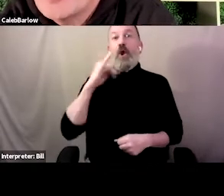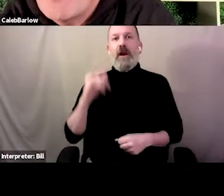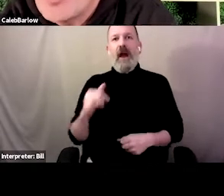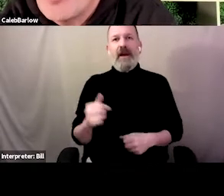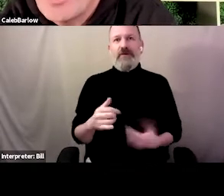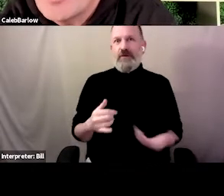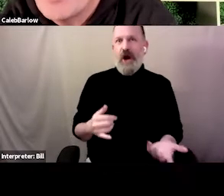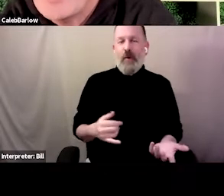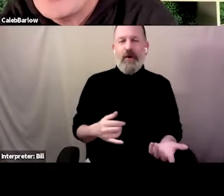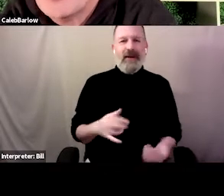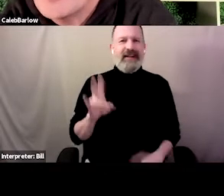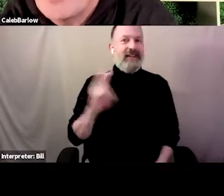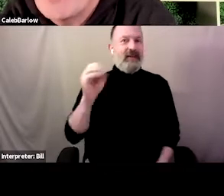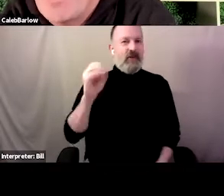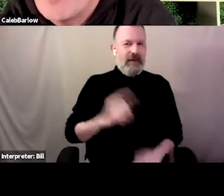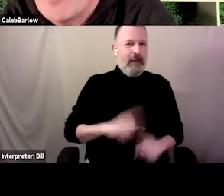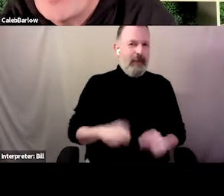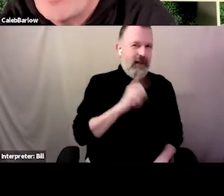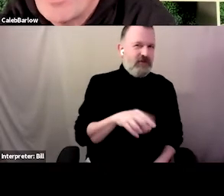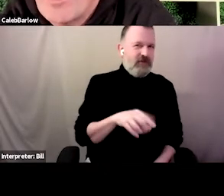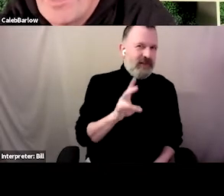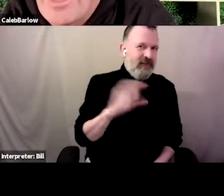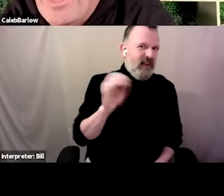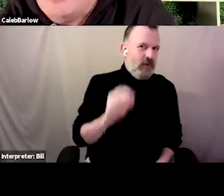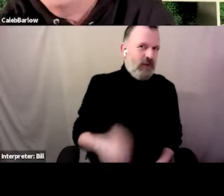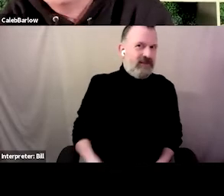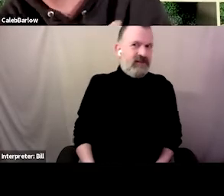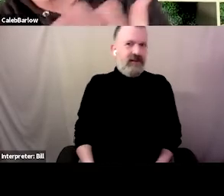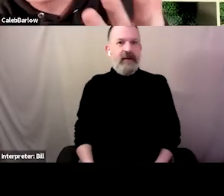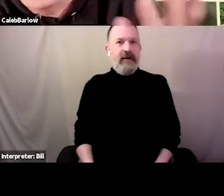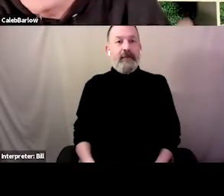seven degrees but it's actually going to be 75 degrees and I'm guessing I don't know,